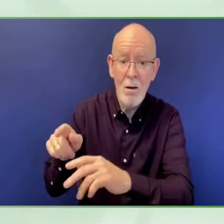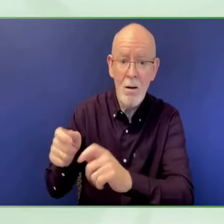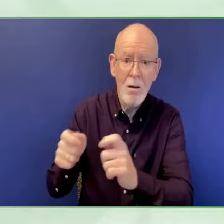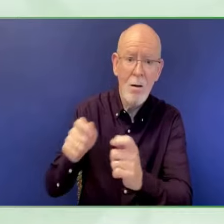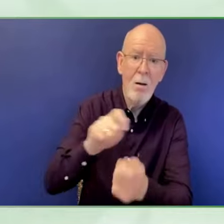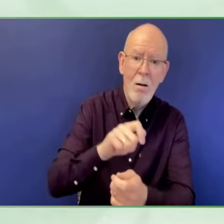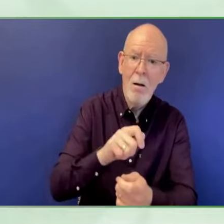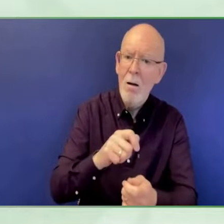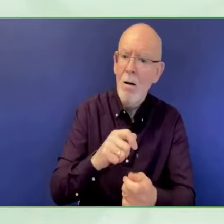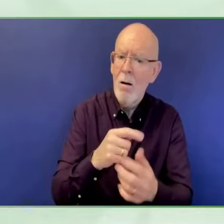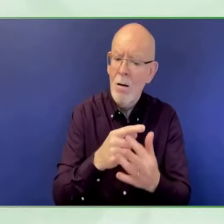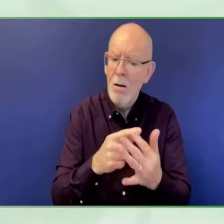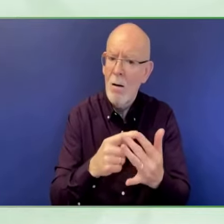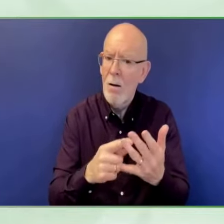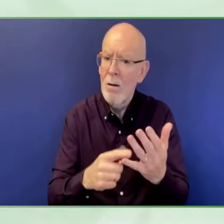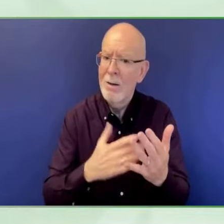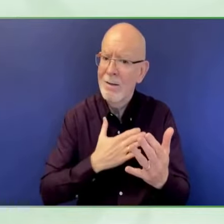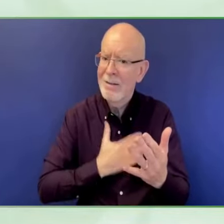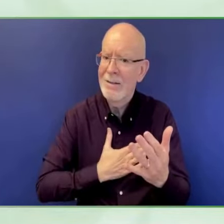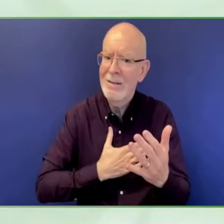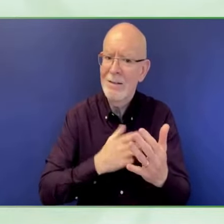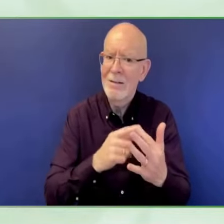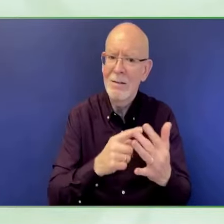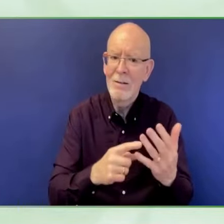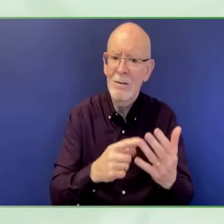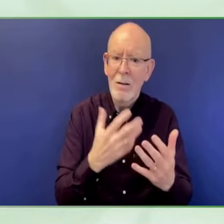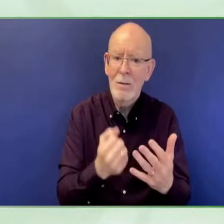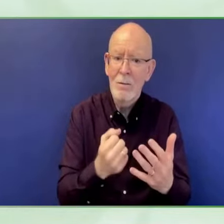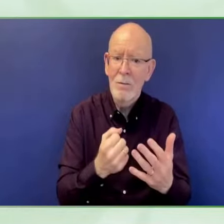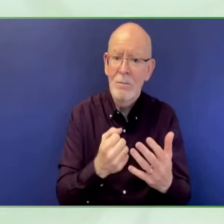success. Secondly is very important to have deinstitutionalisation strategy.